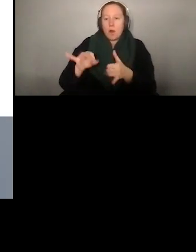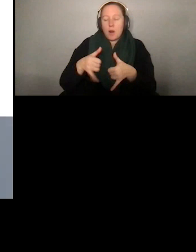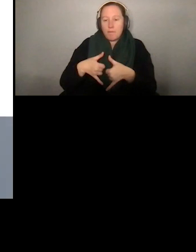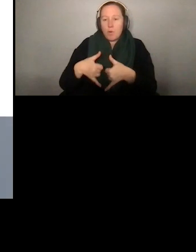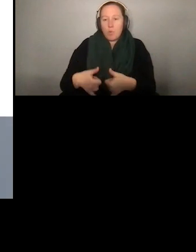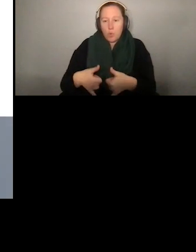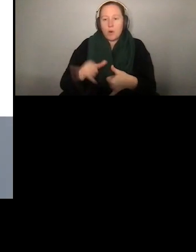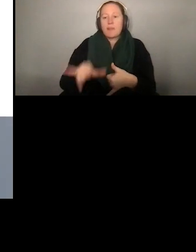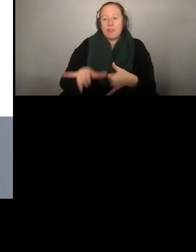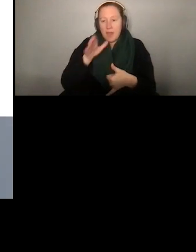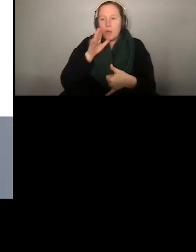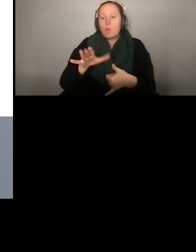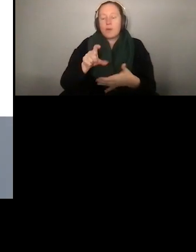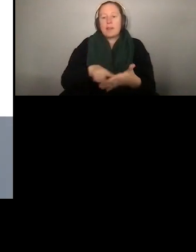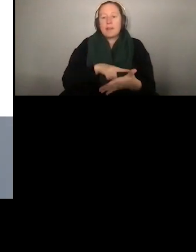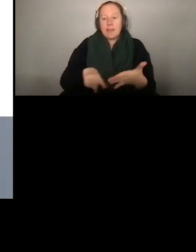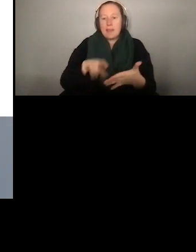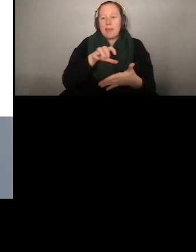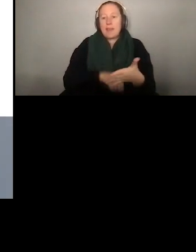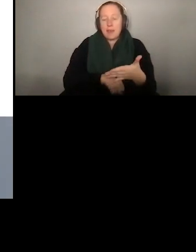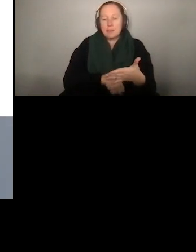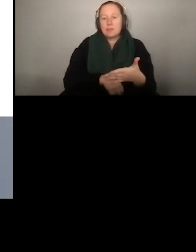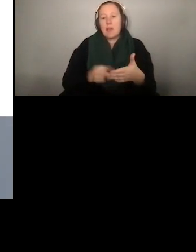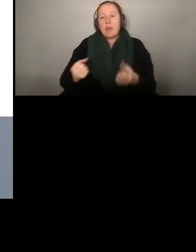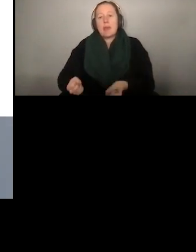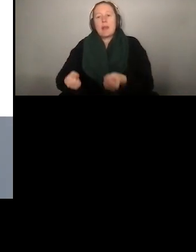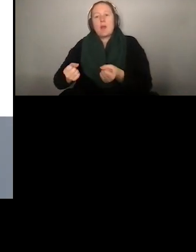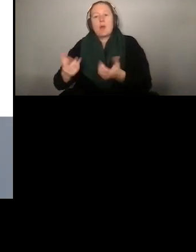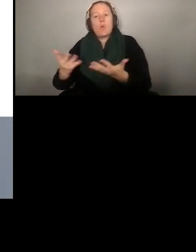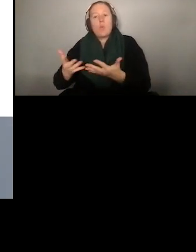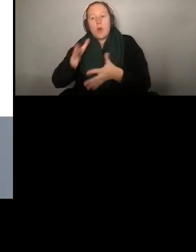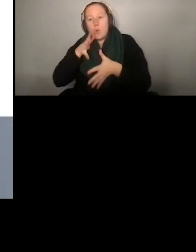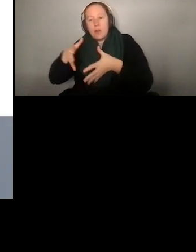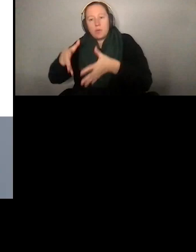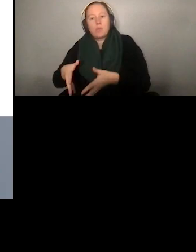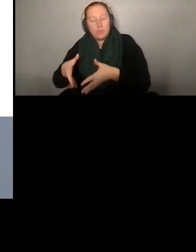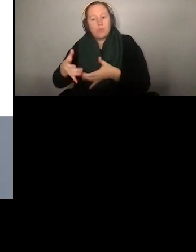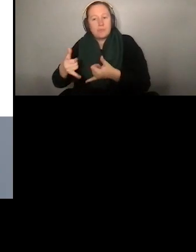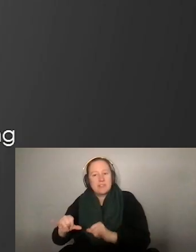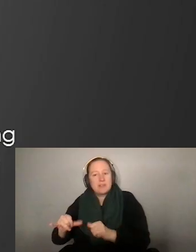canceling and the portion which will remain available starting October 1st.